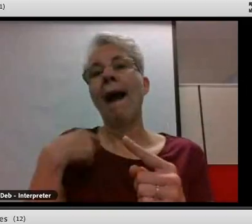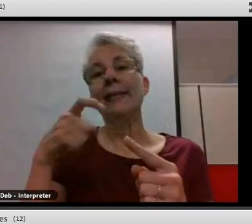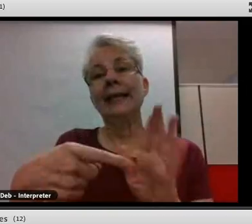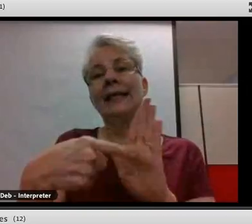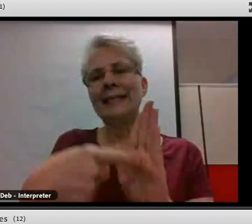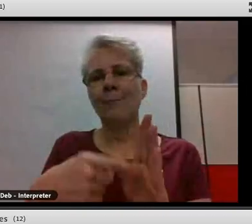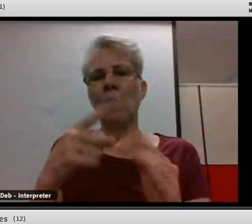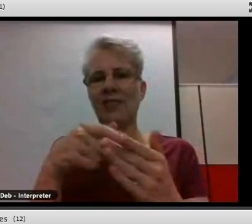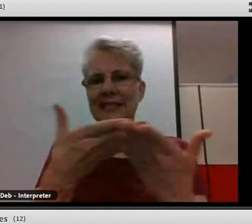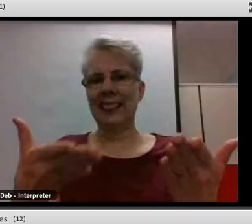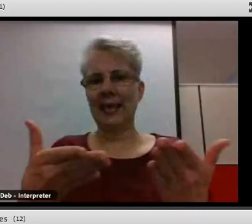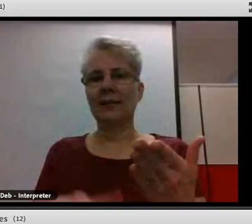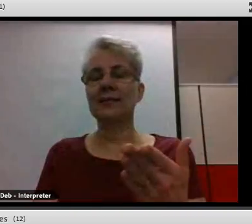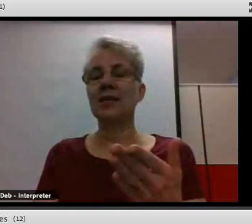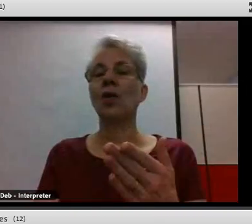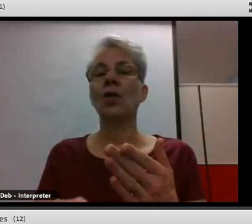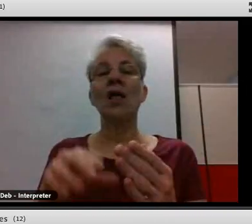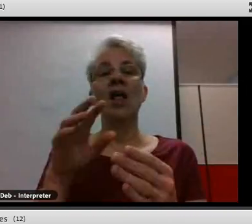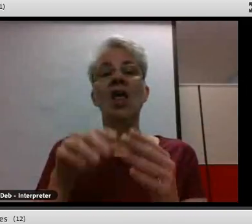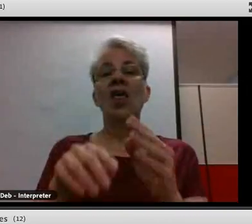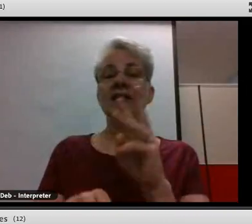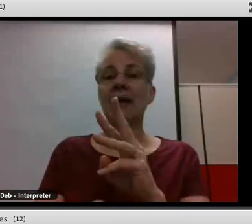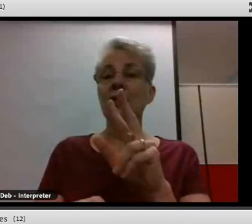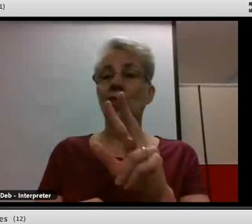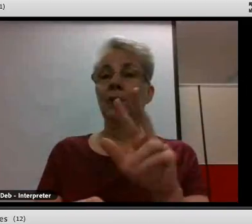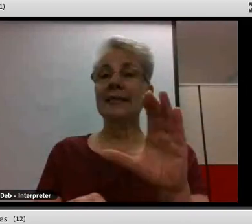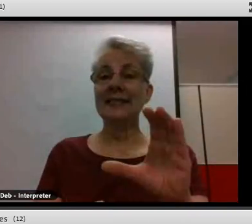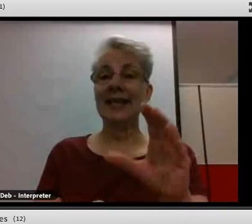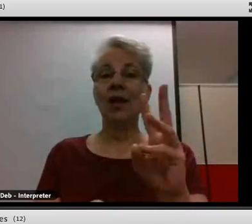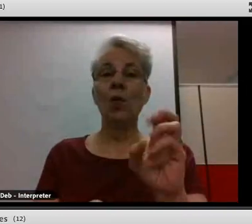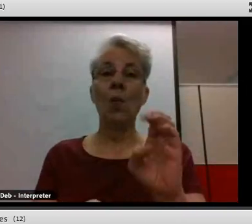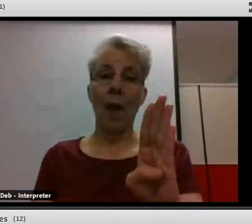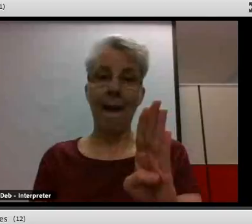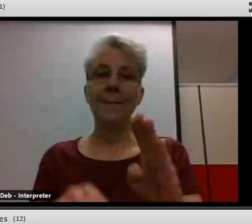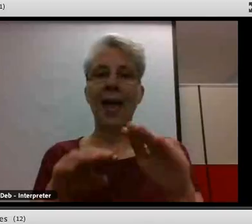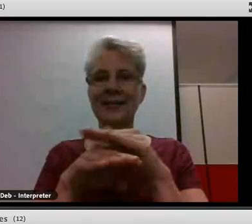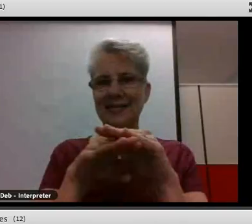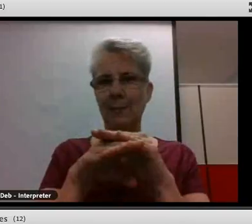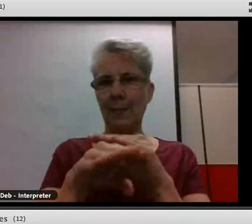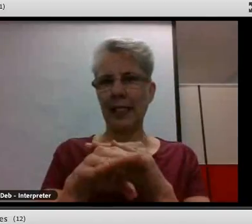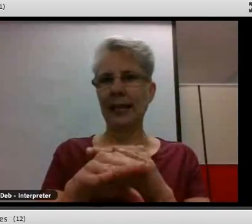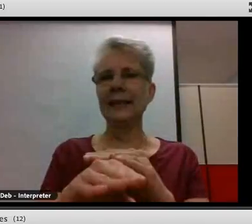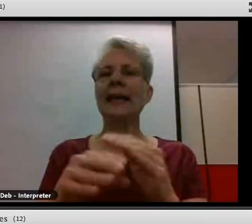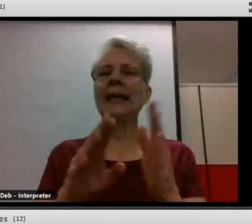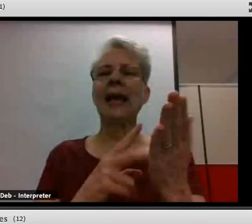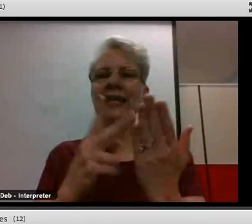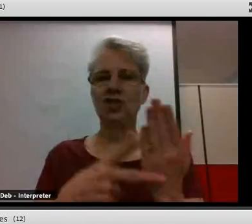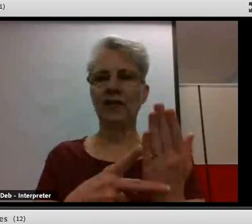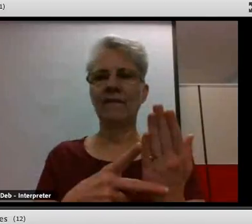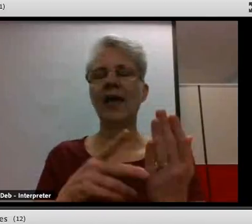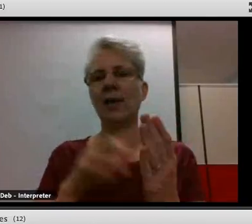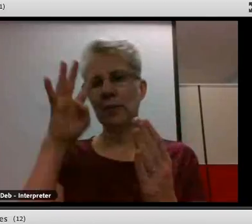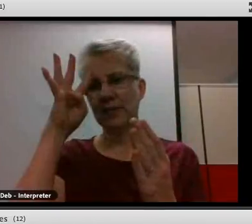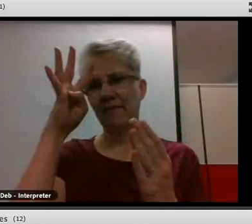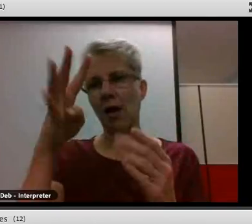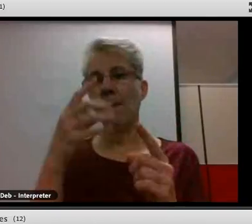And it is based on who is in your community. And so the CHNA requires creating a free account,